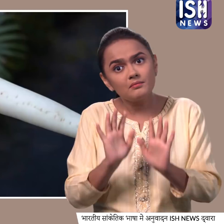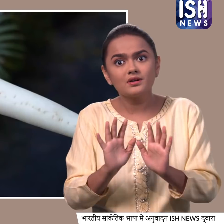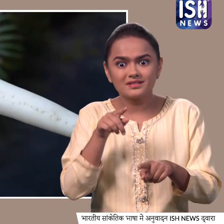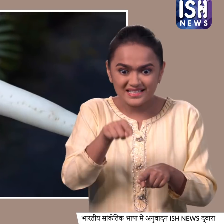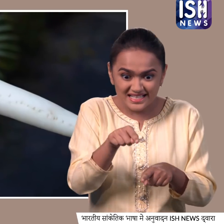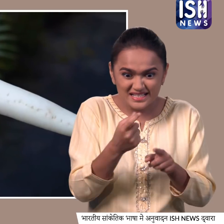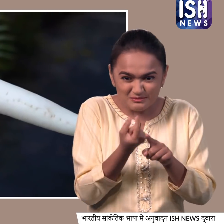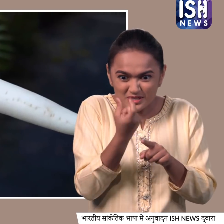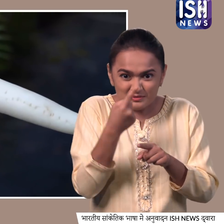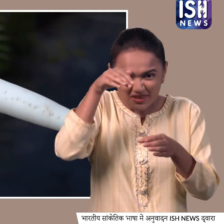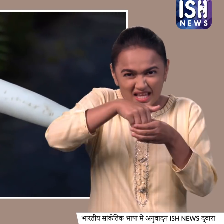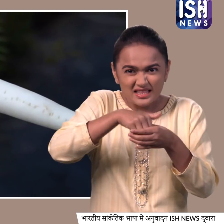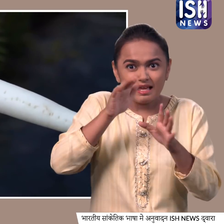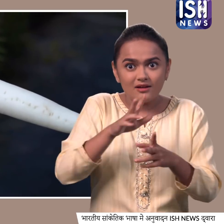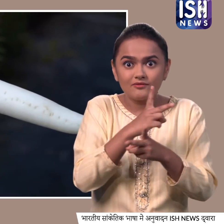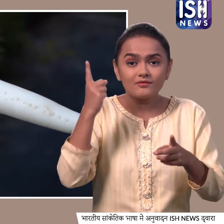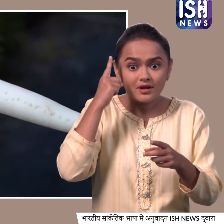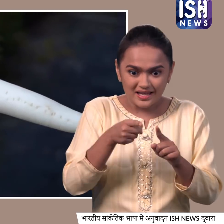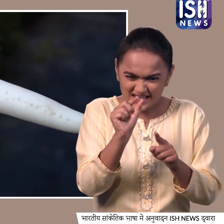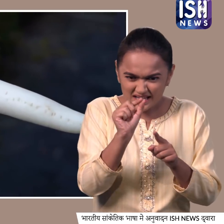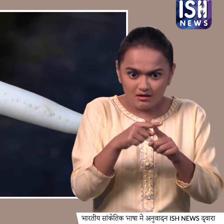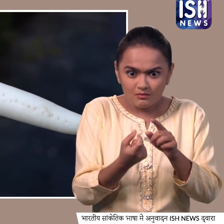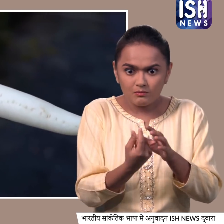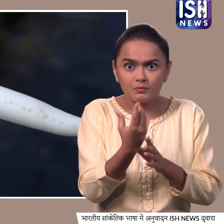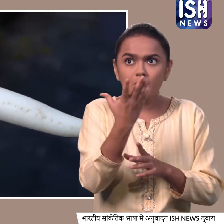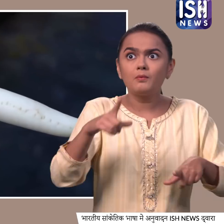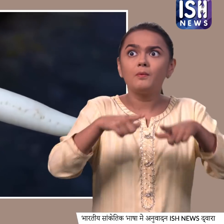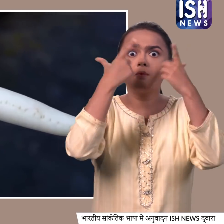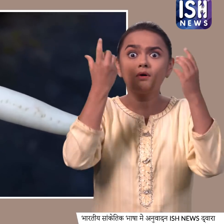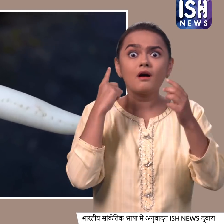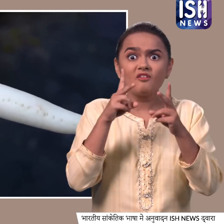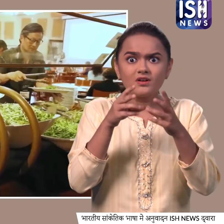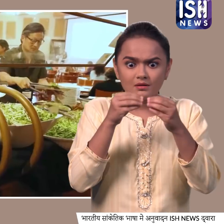These sprouts have the nutrition of a full-grown plant sitting within them